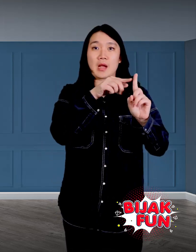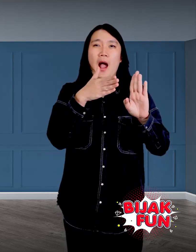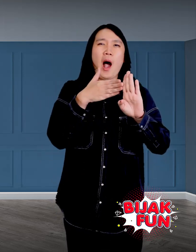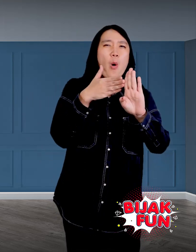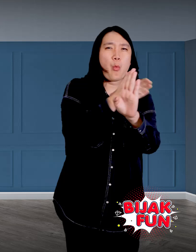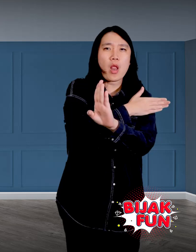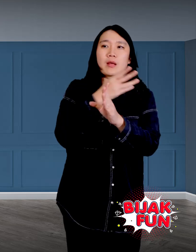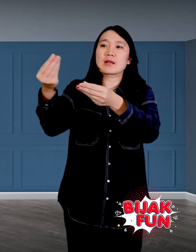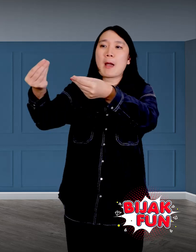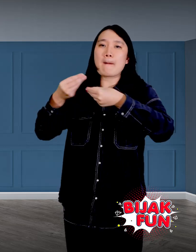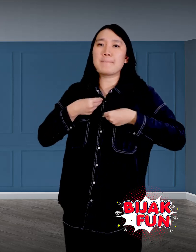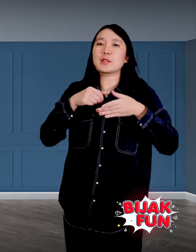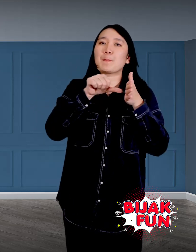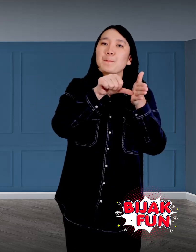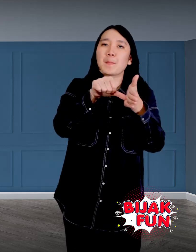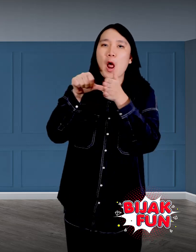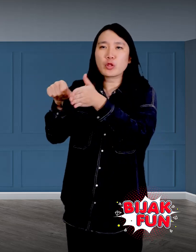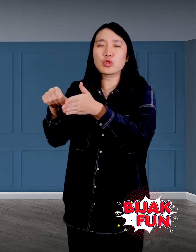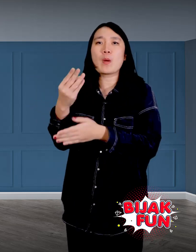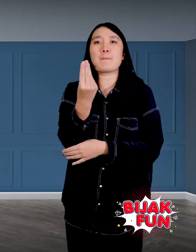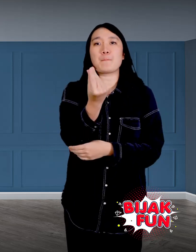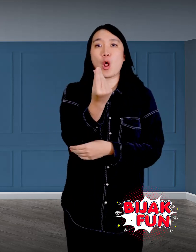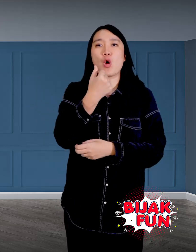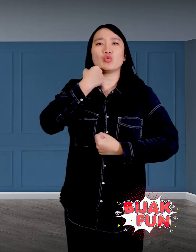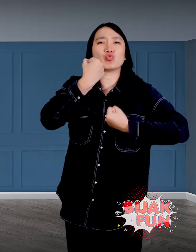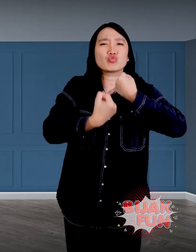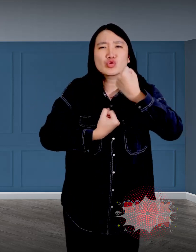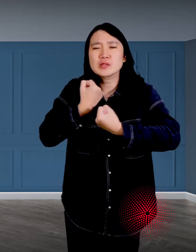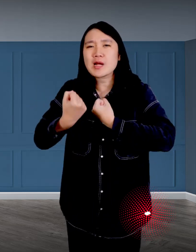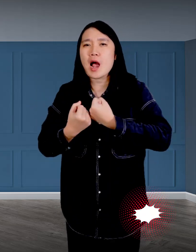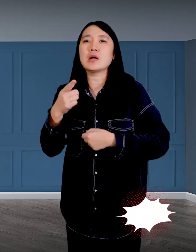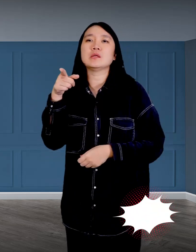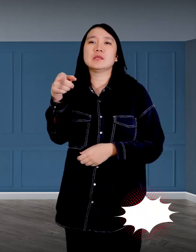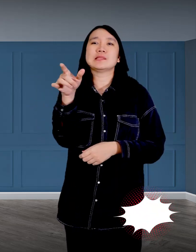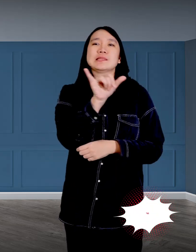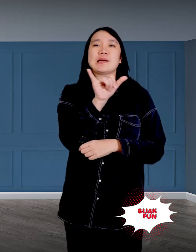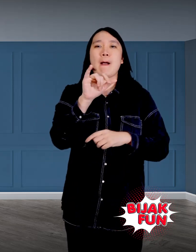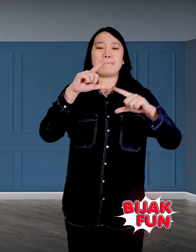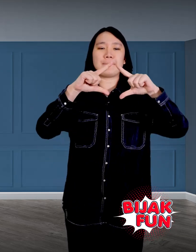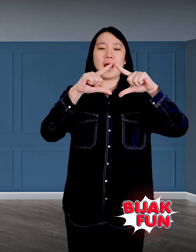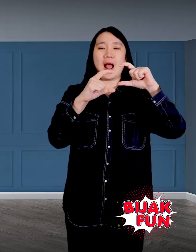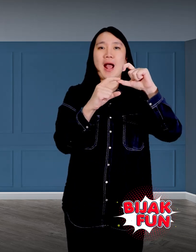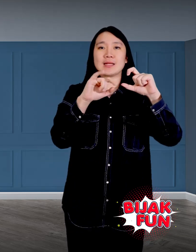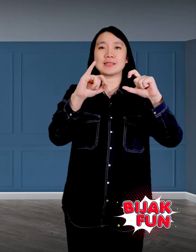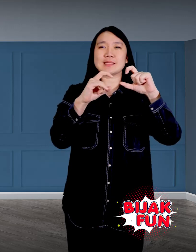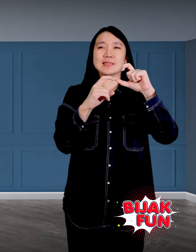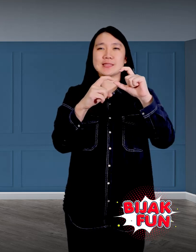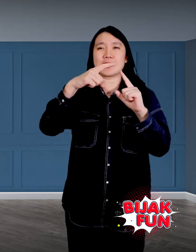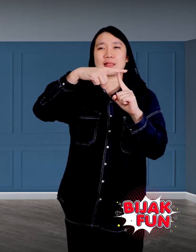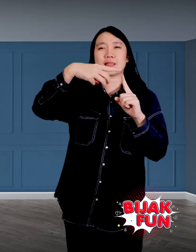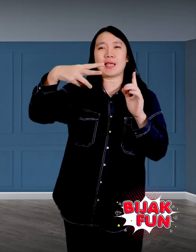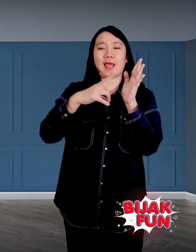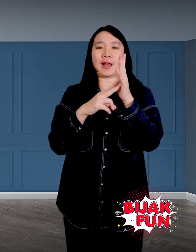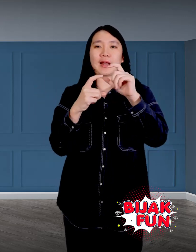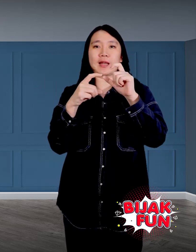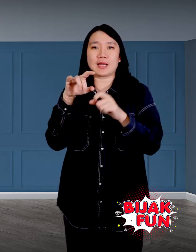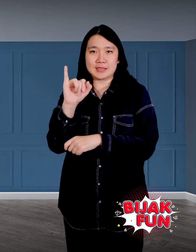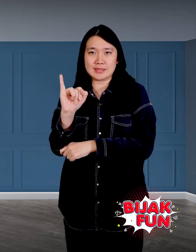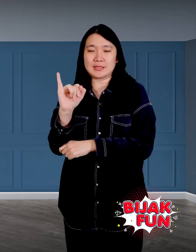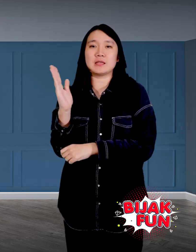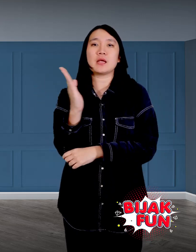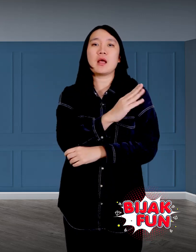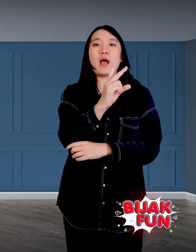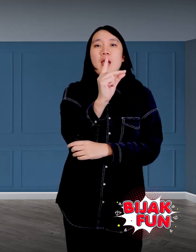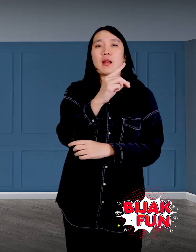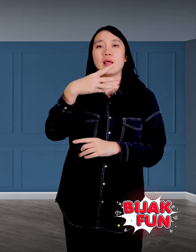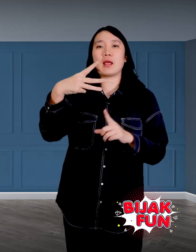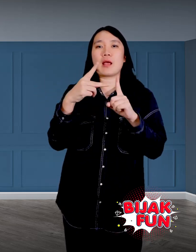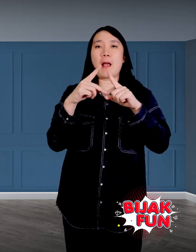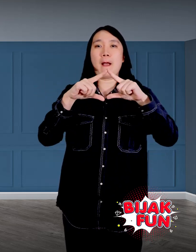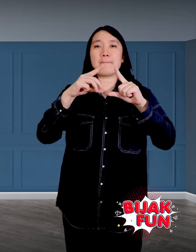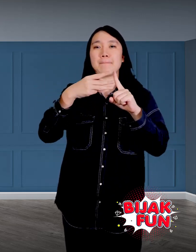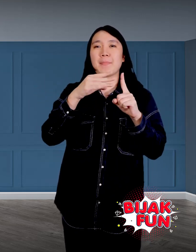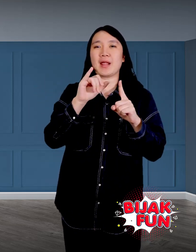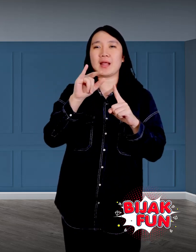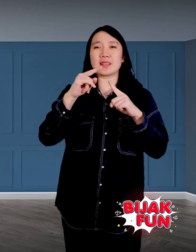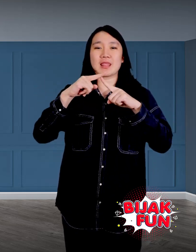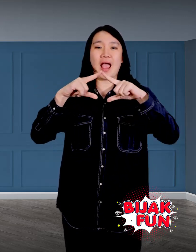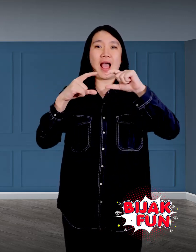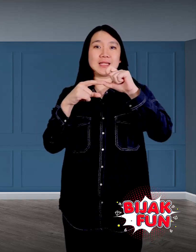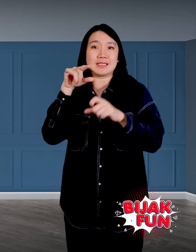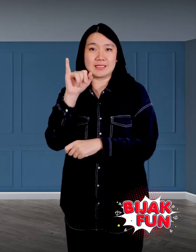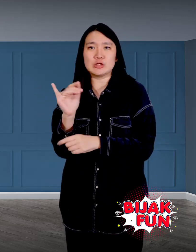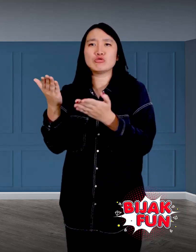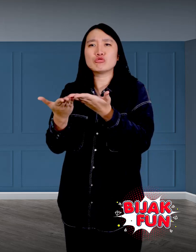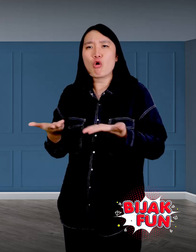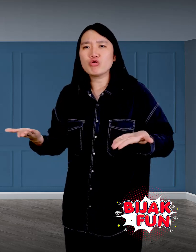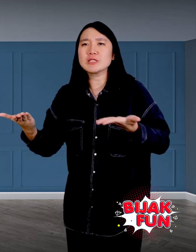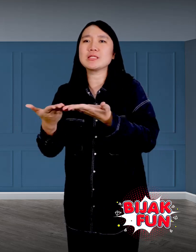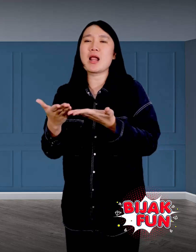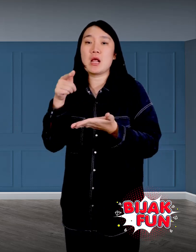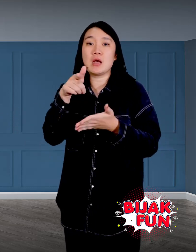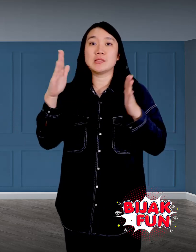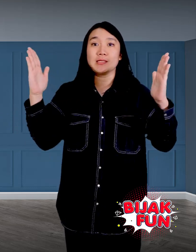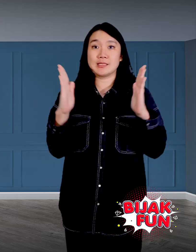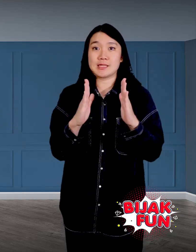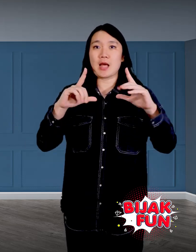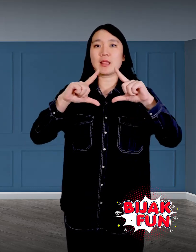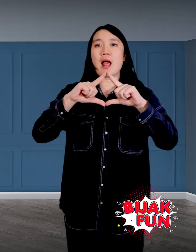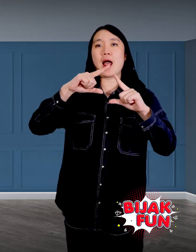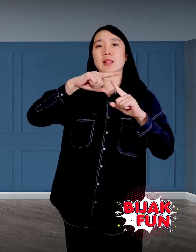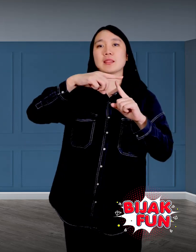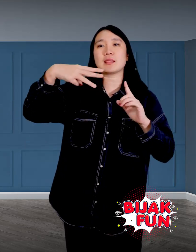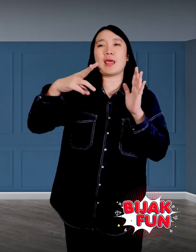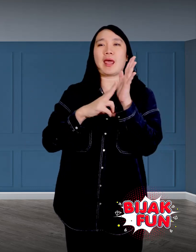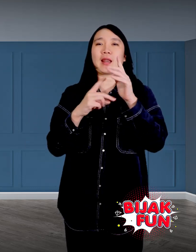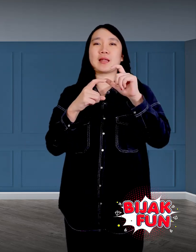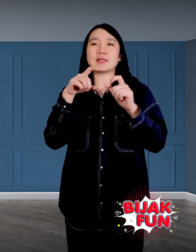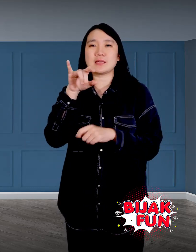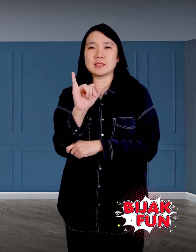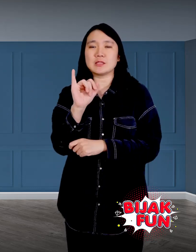Initially he received business capital assistance by Social Rehabilitation Assistance (Atensi)